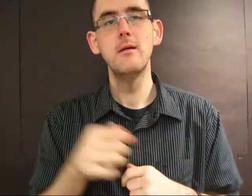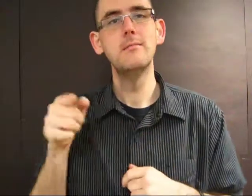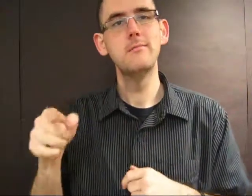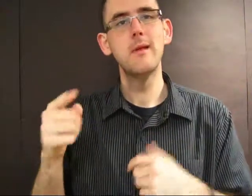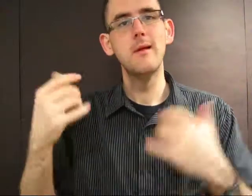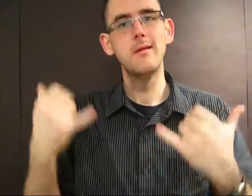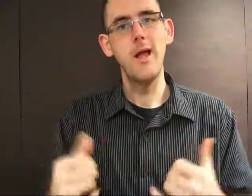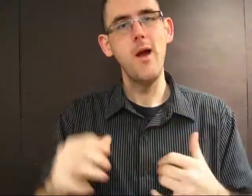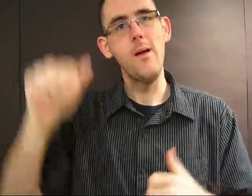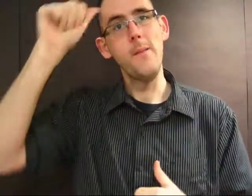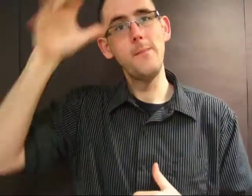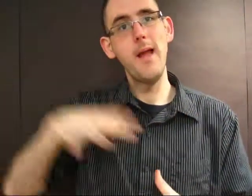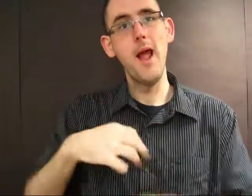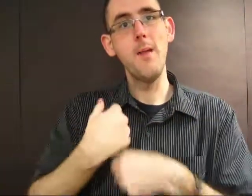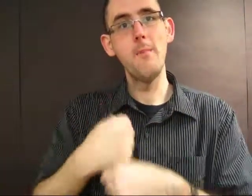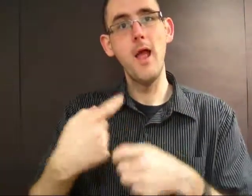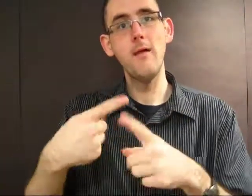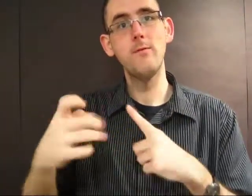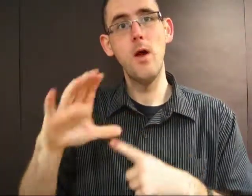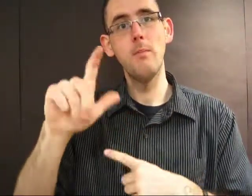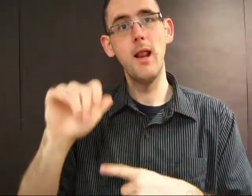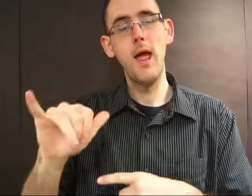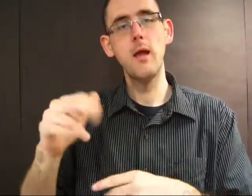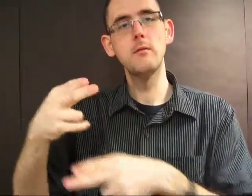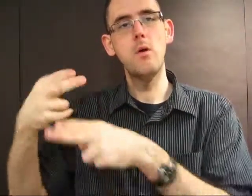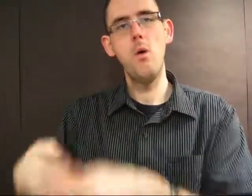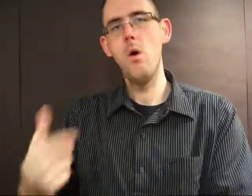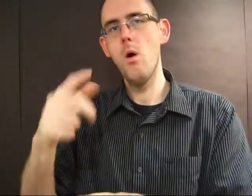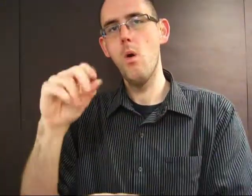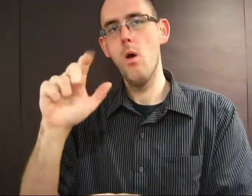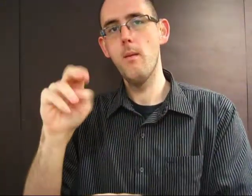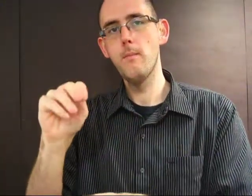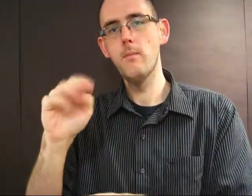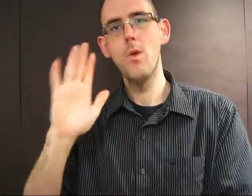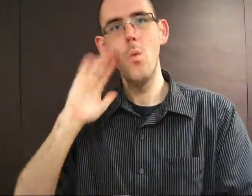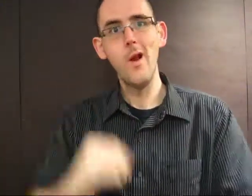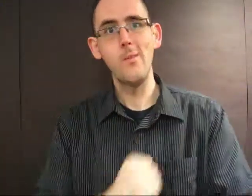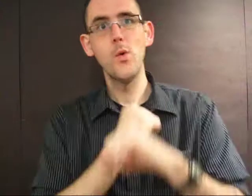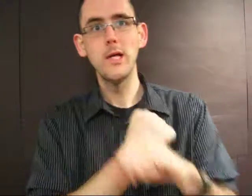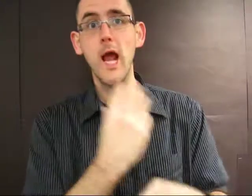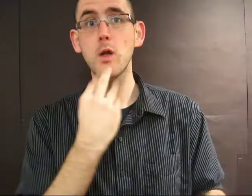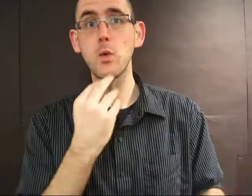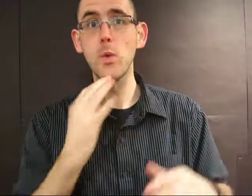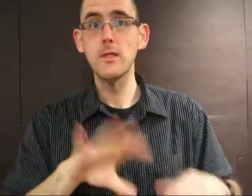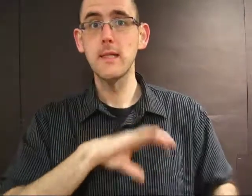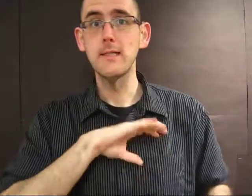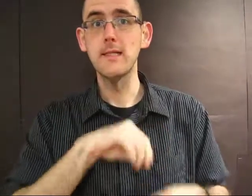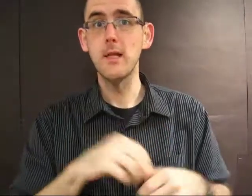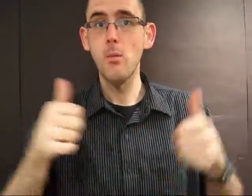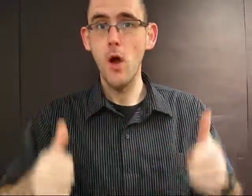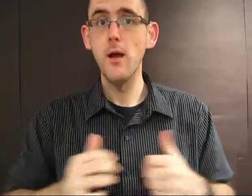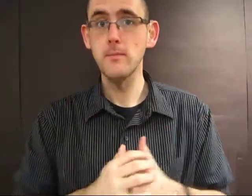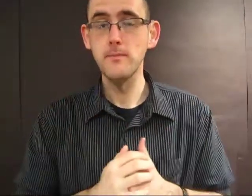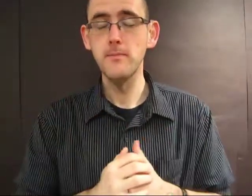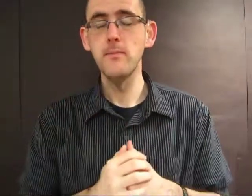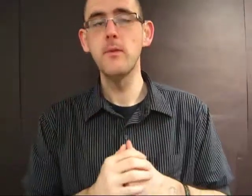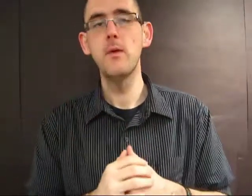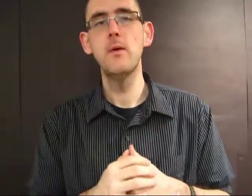The man made of clay -- known as a golem -- offers protection to the Jewish citizens of Prague.